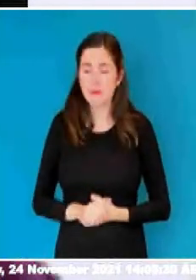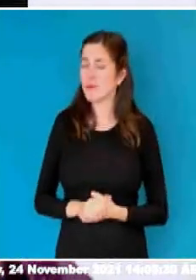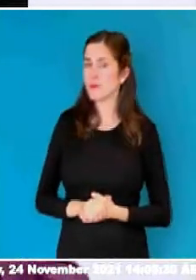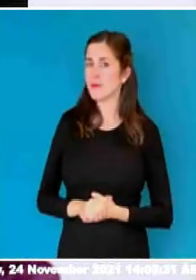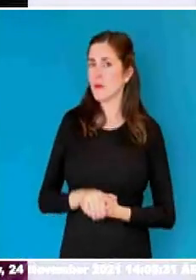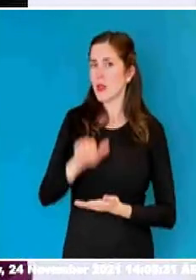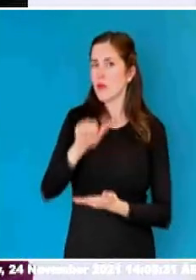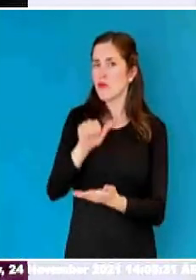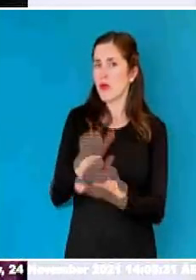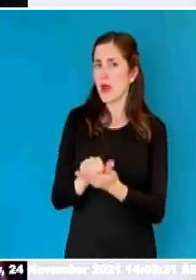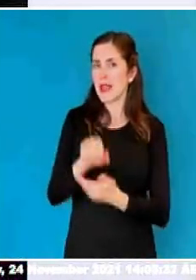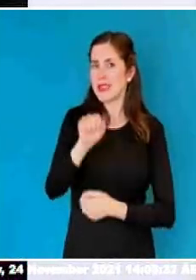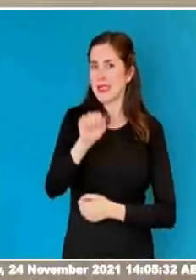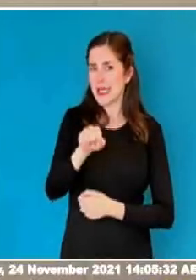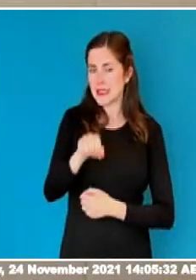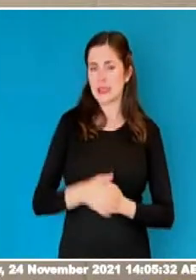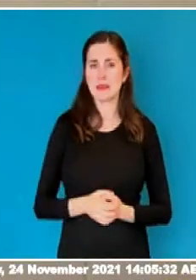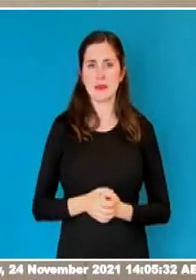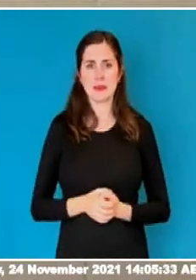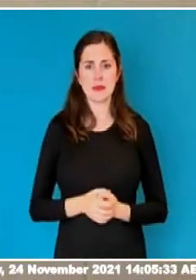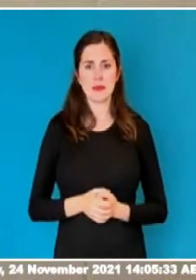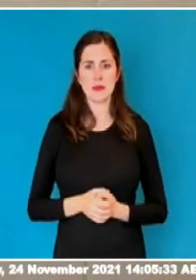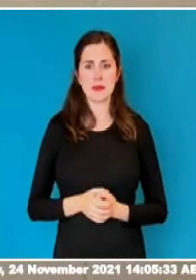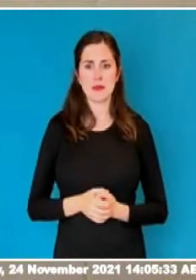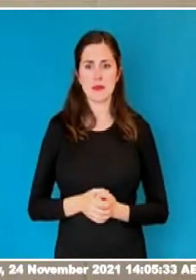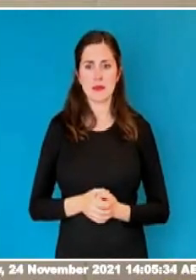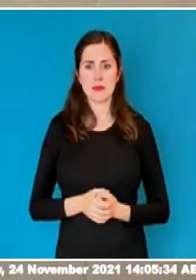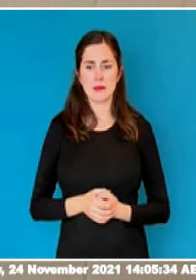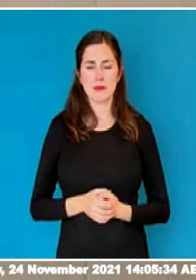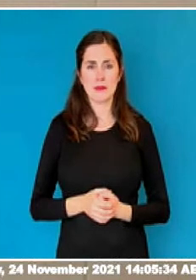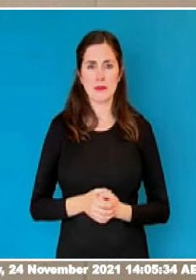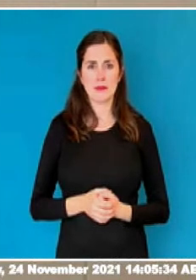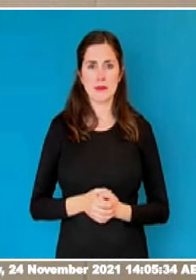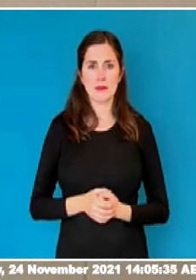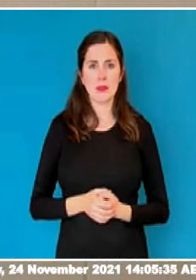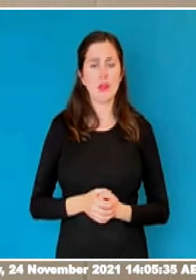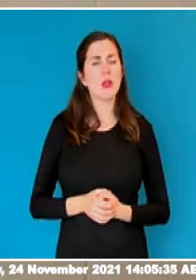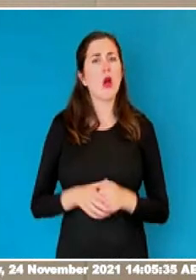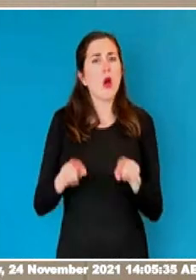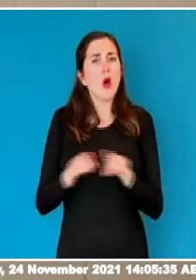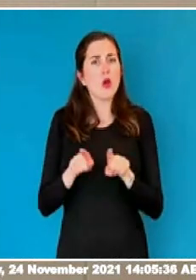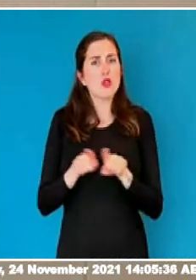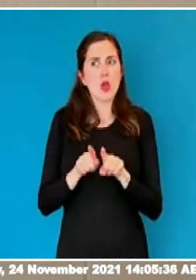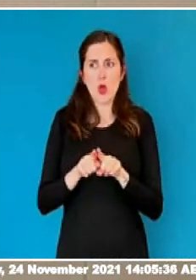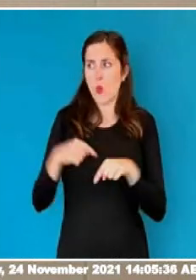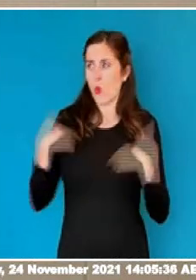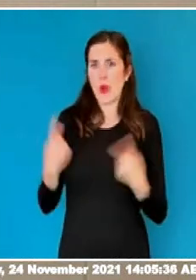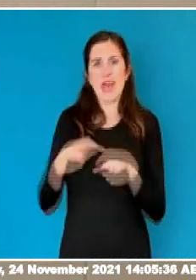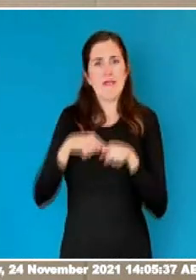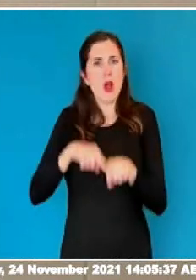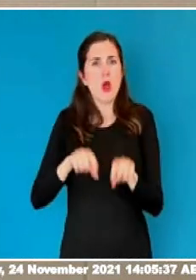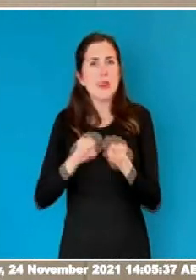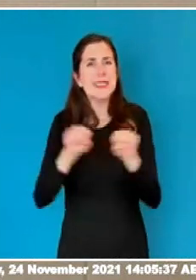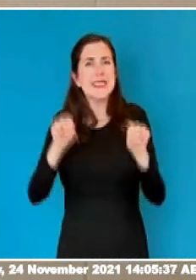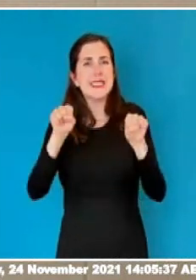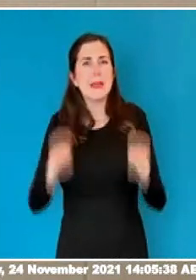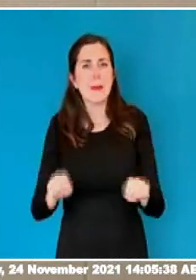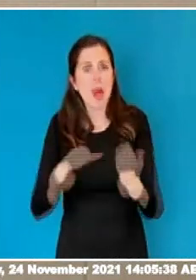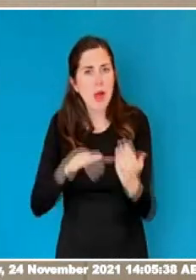The only thing I would add is that it does take a system, or systems approach. So one of the things is looking at the system as a whole.